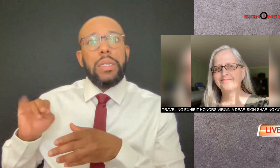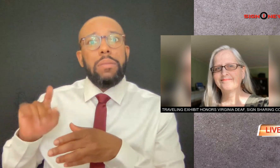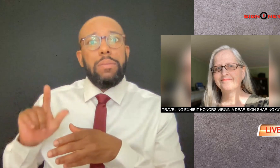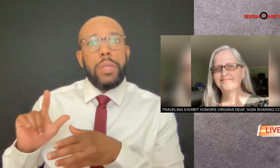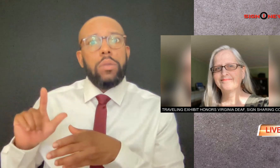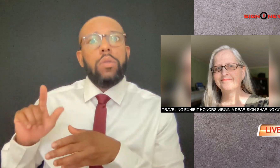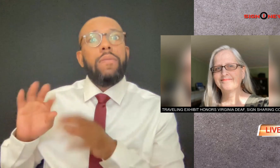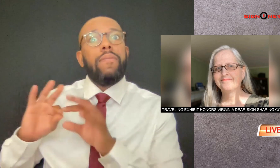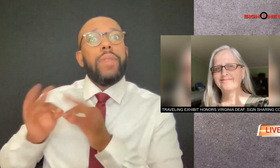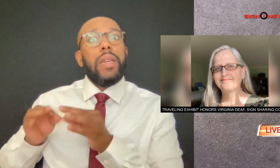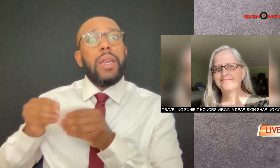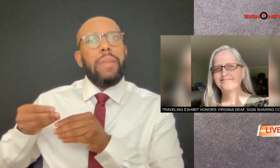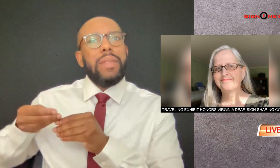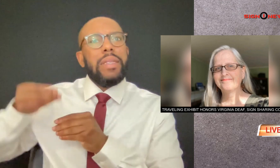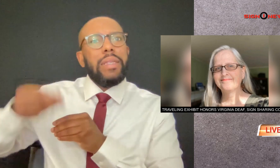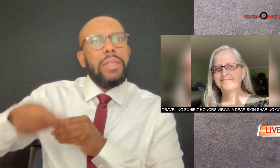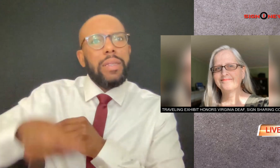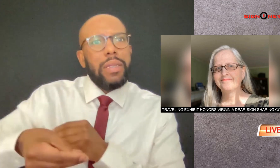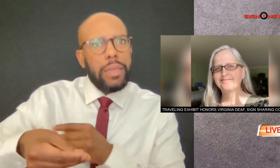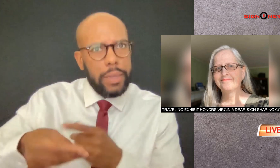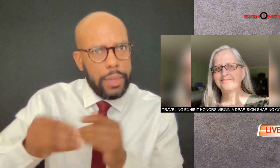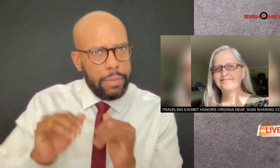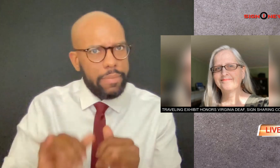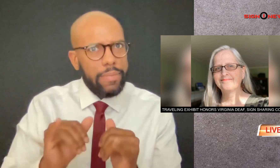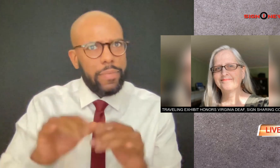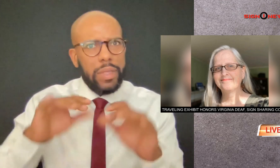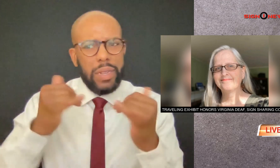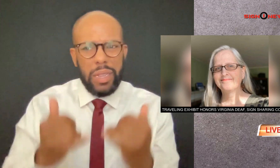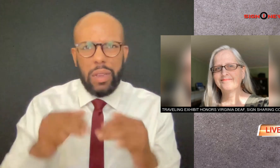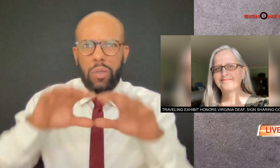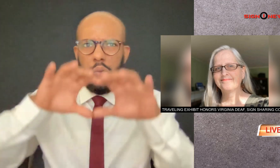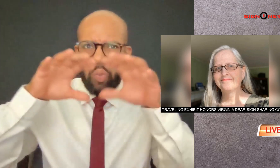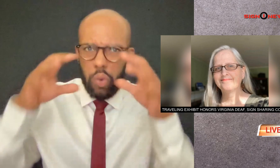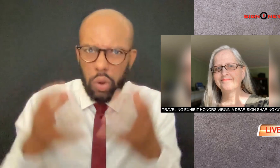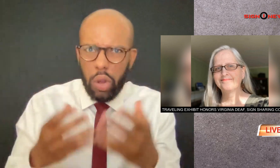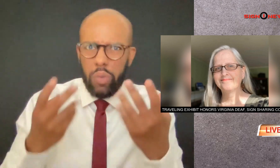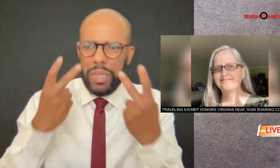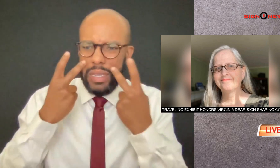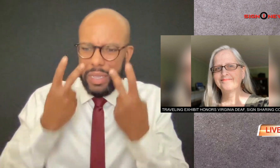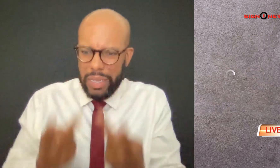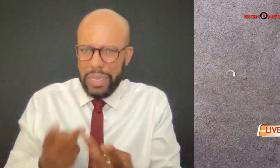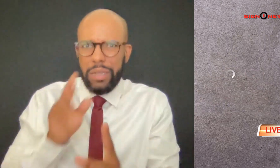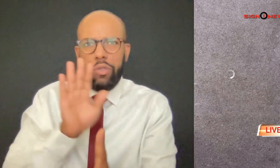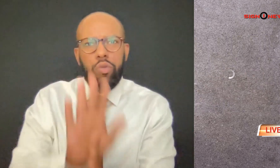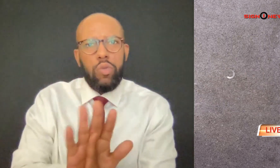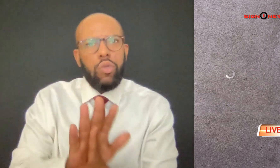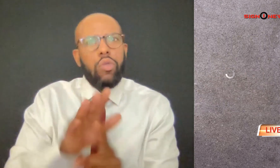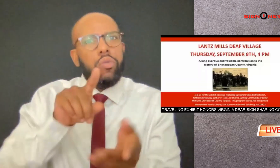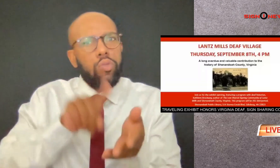Brockway is a descendent of one of the Lantz Mills families now the world will see her